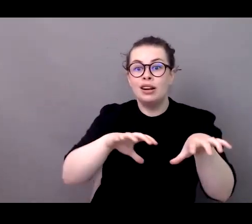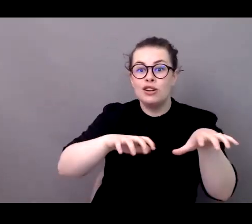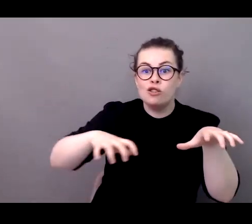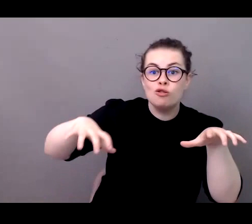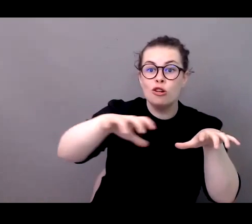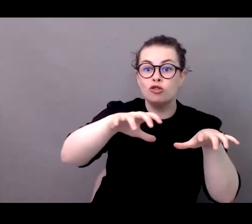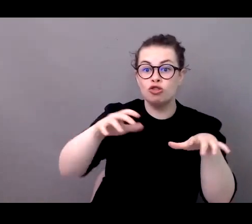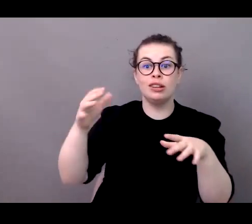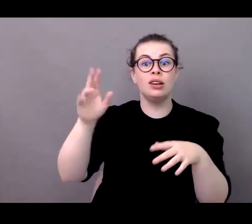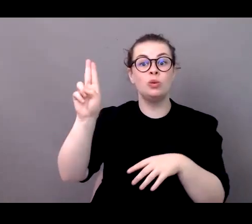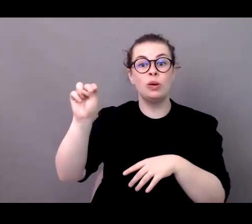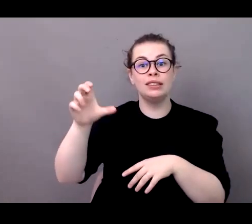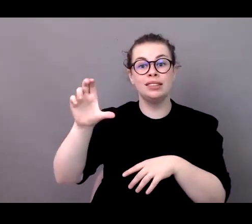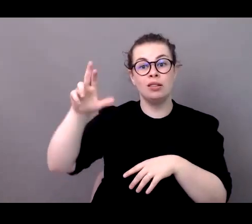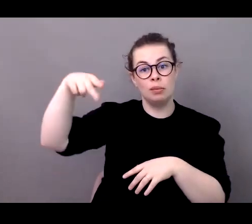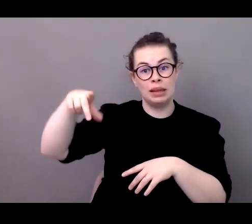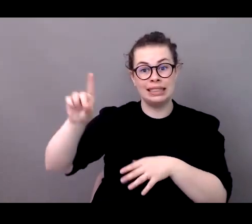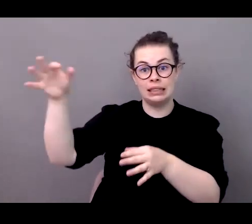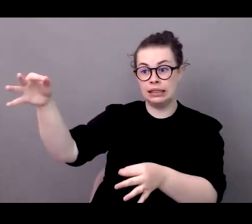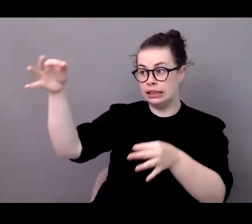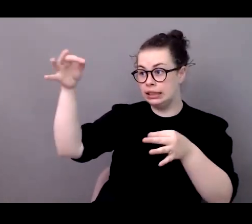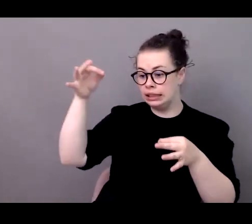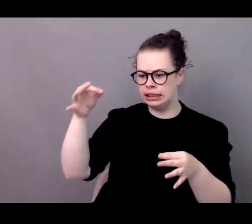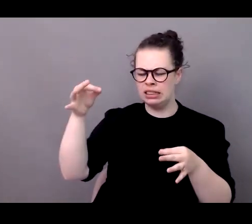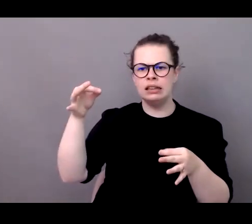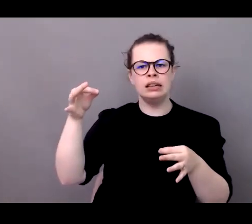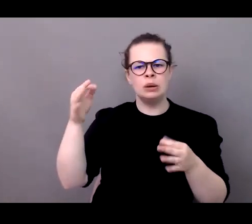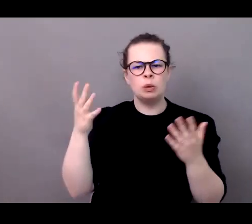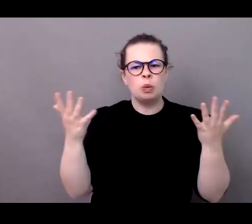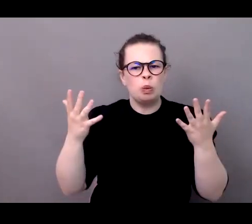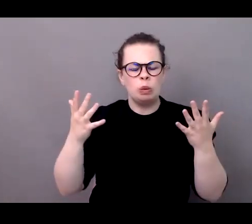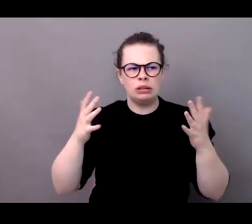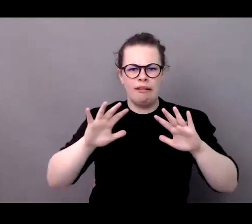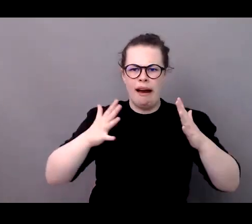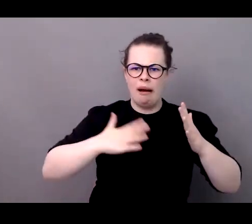what it is that is required of them in terms of implementing the rights in the UN connection,